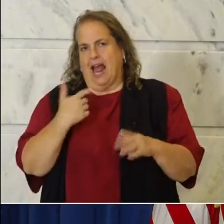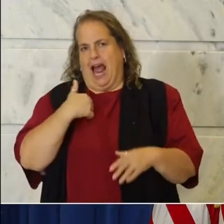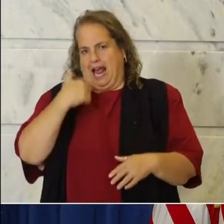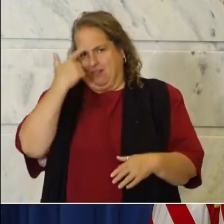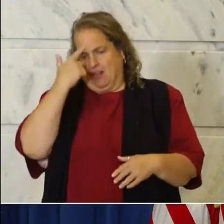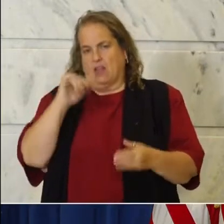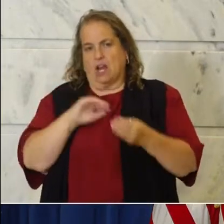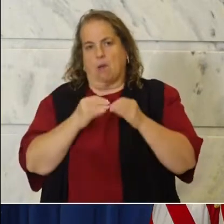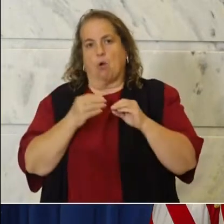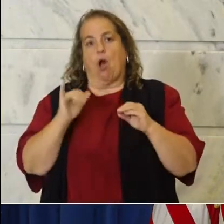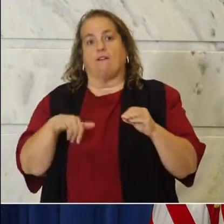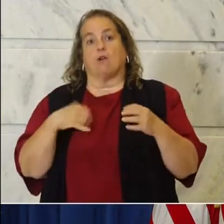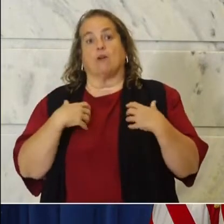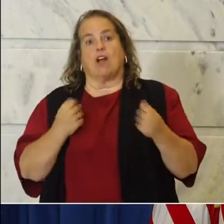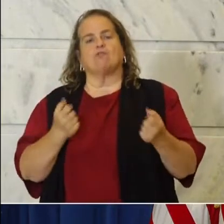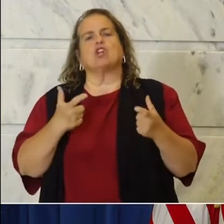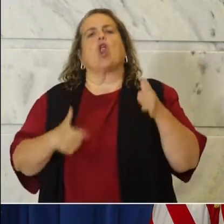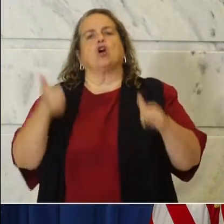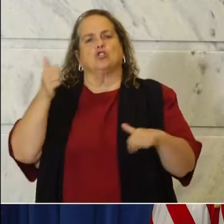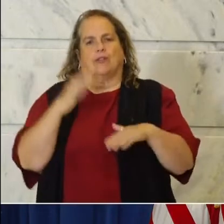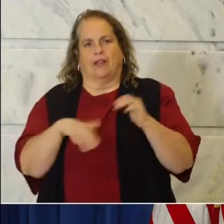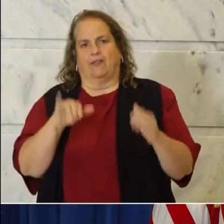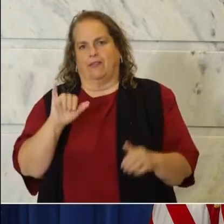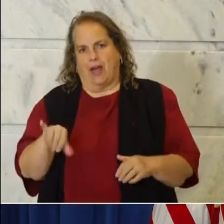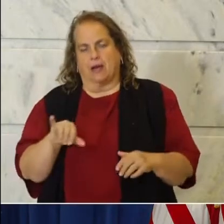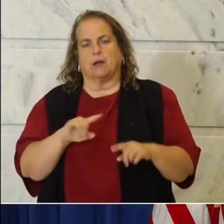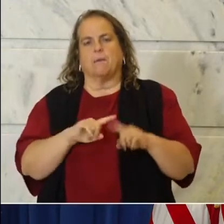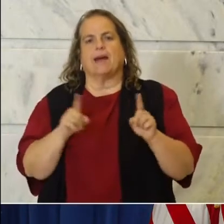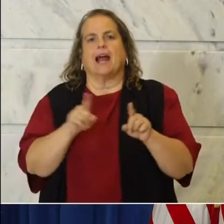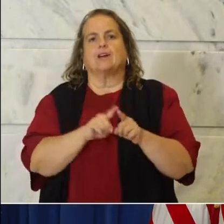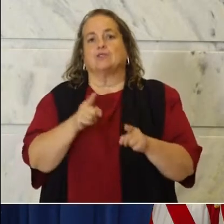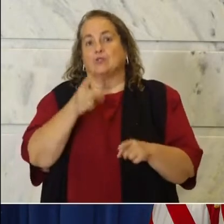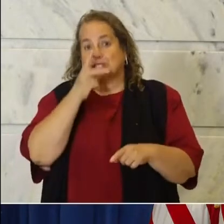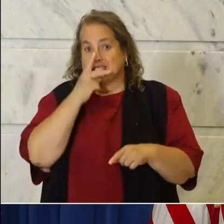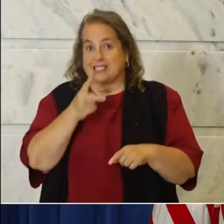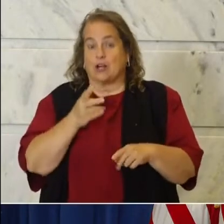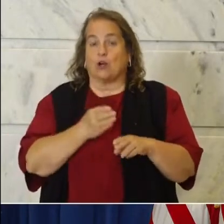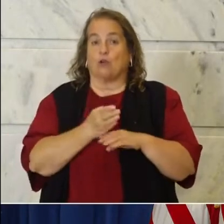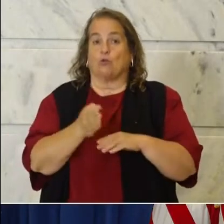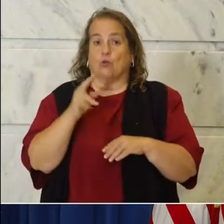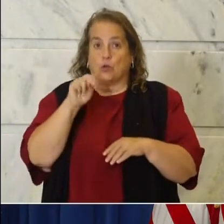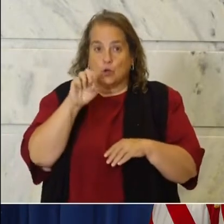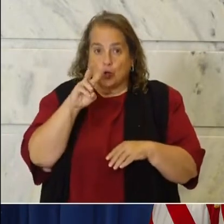larger than that. But as you're seeing through the news, not everybody's